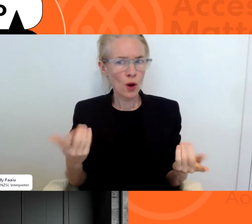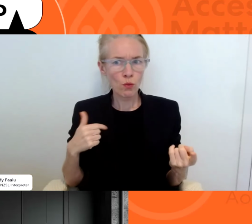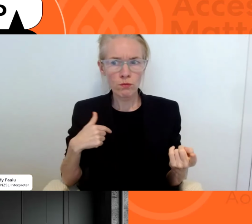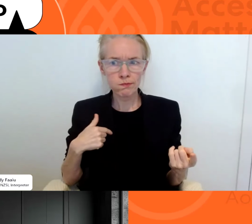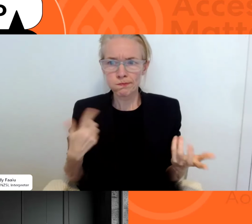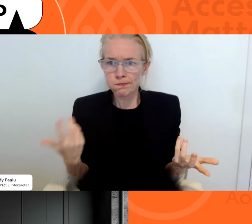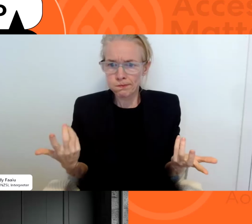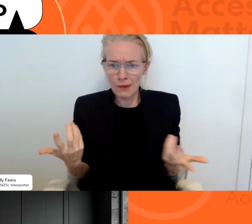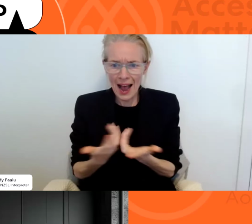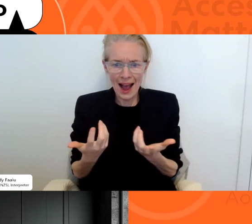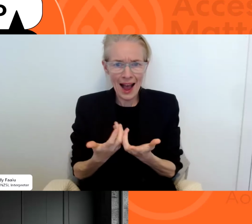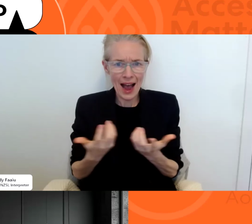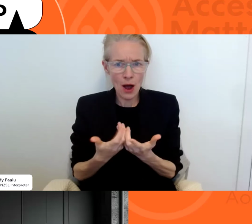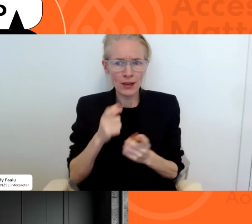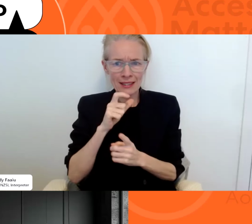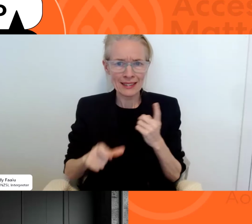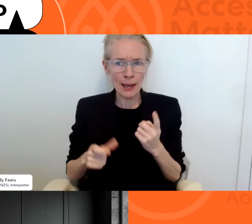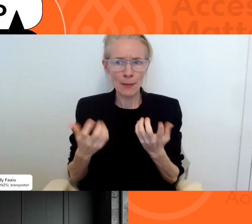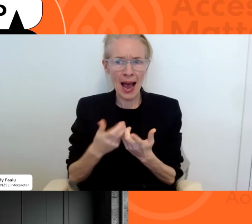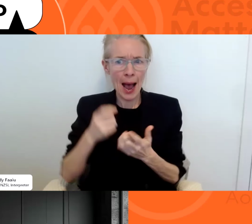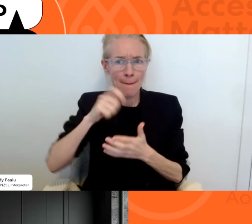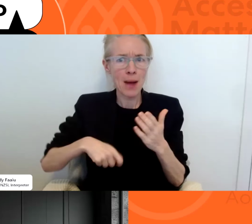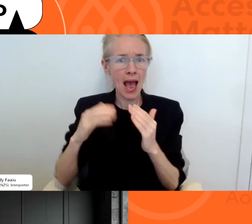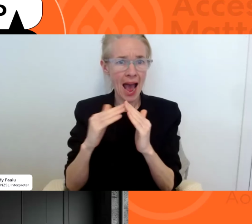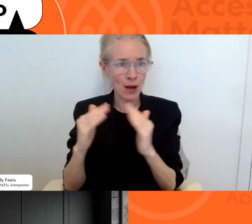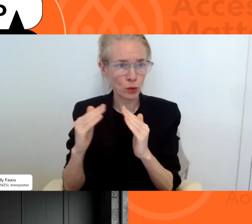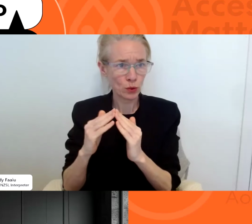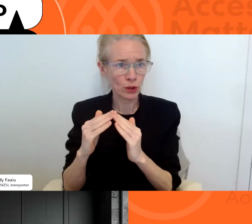And then following on from that, I've bought the house, we've all